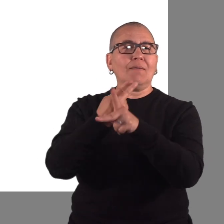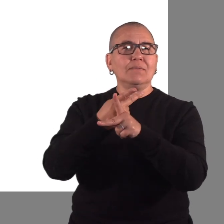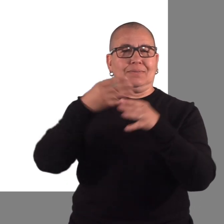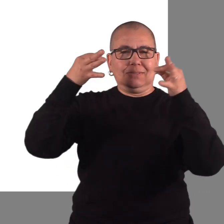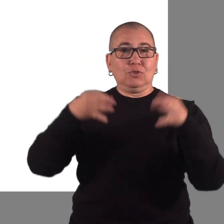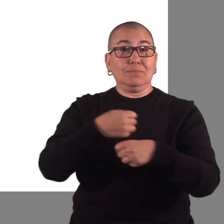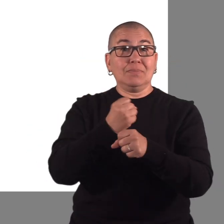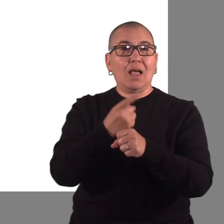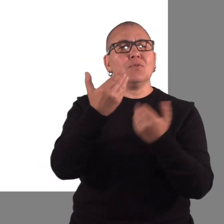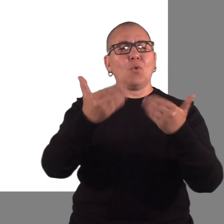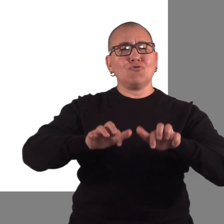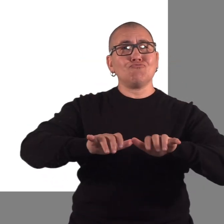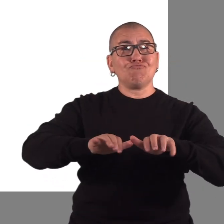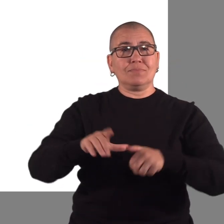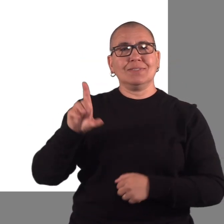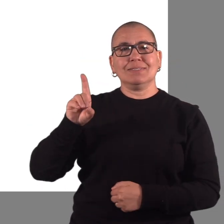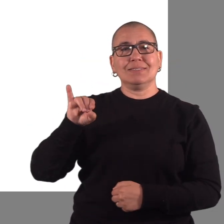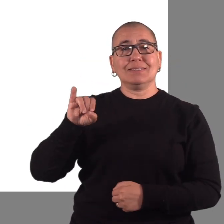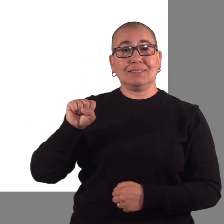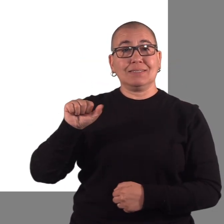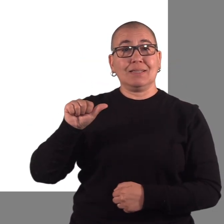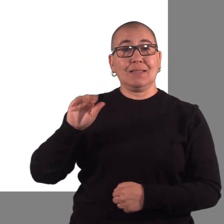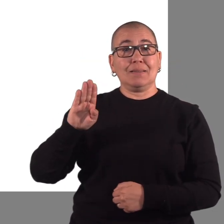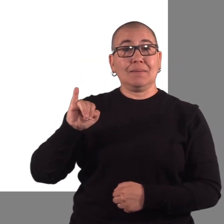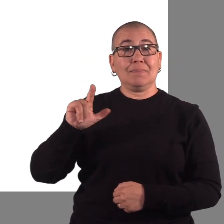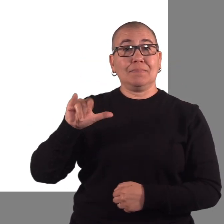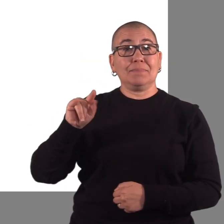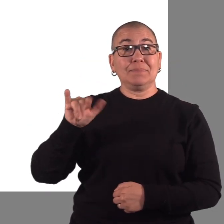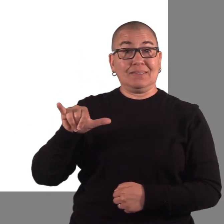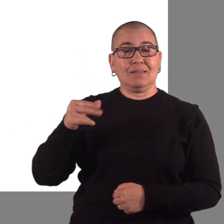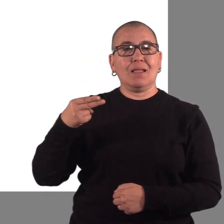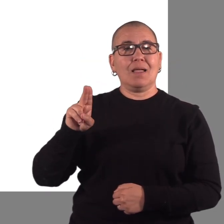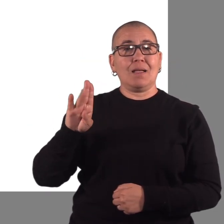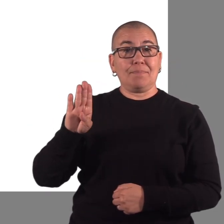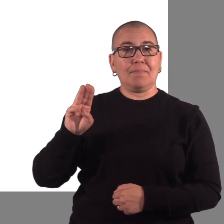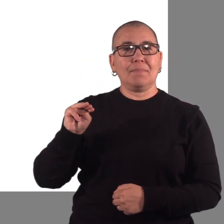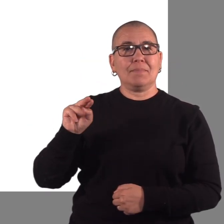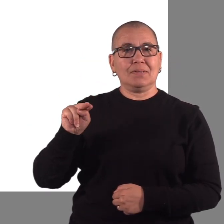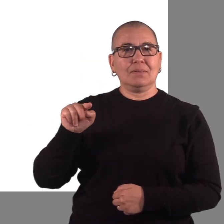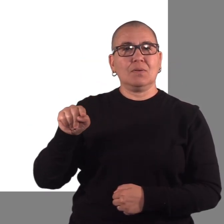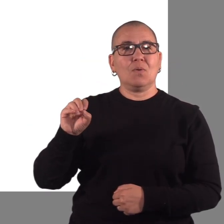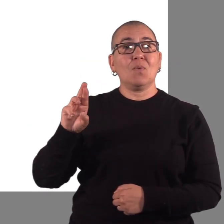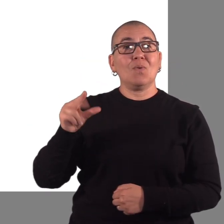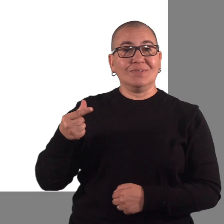types of decision-making, visit DisabilityHubMN.org